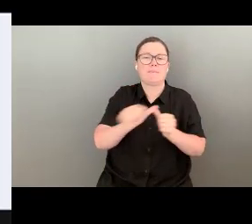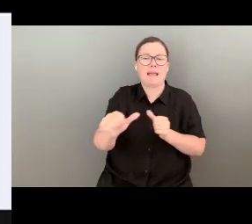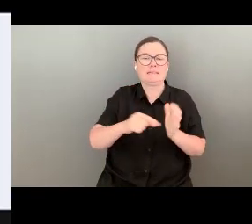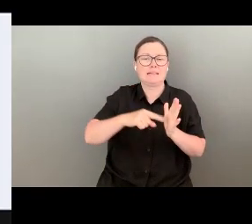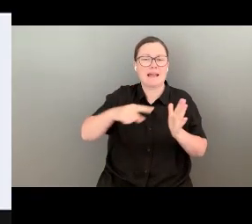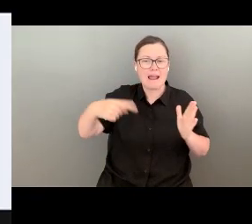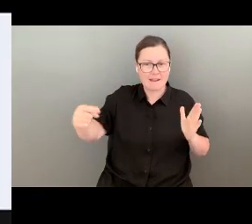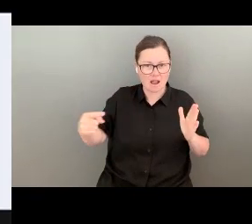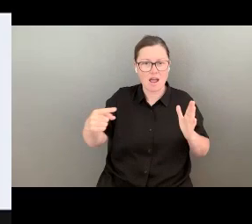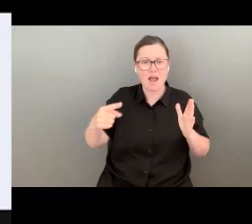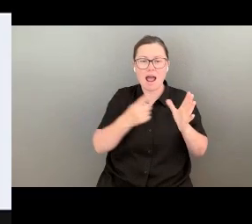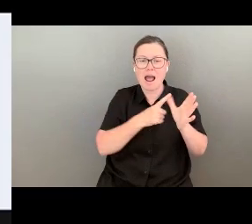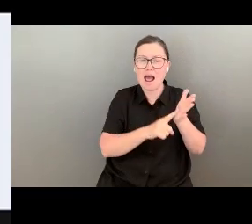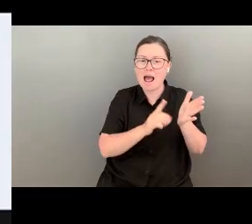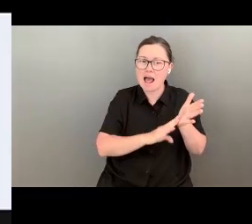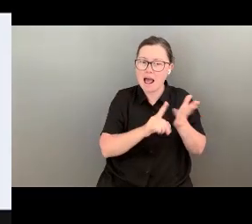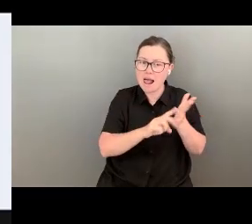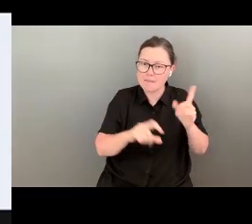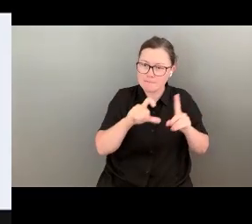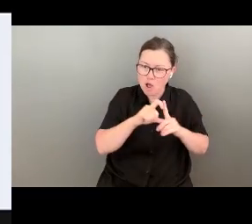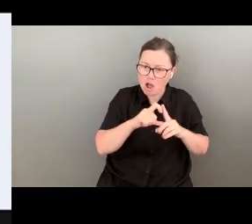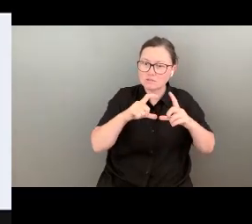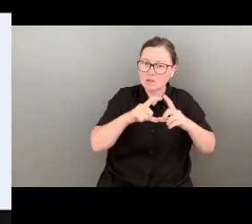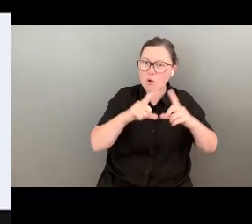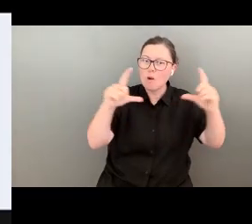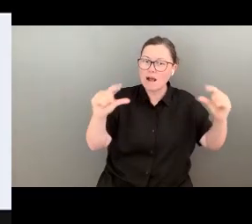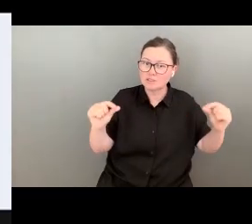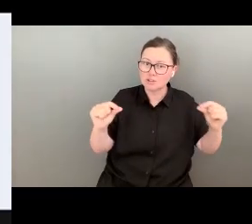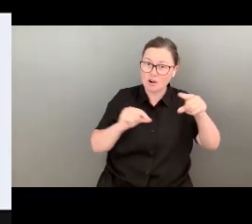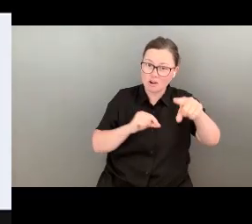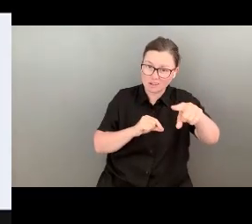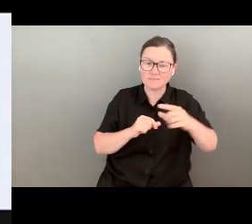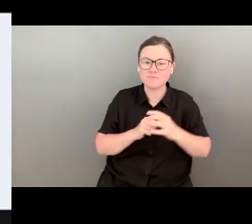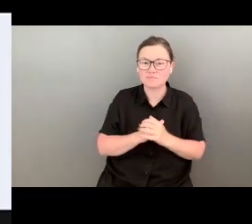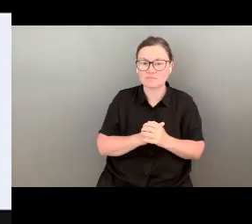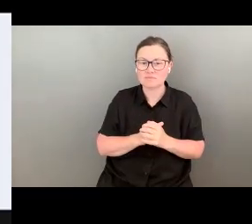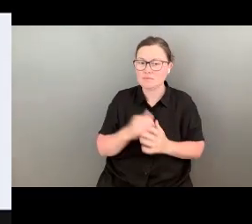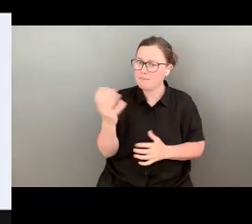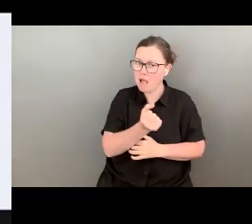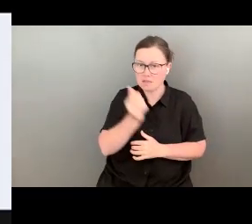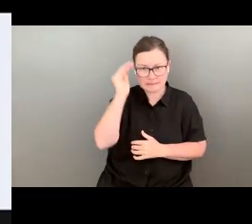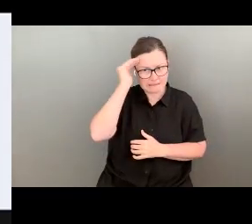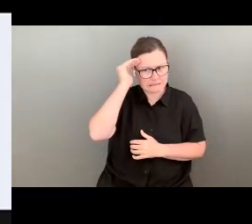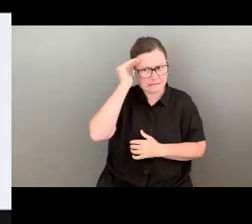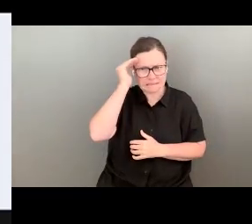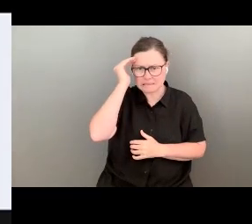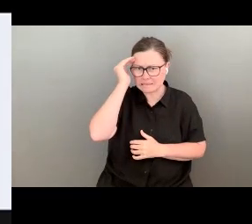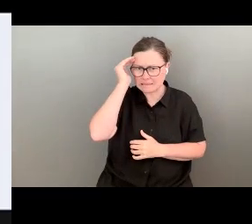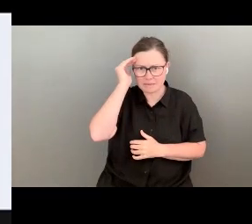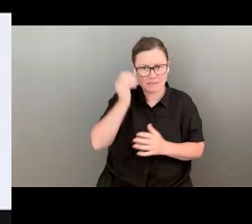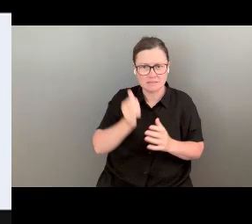So it requires absolute dedication. Forget the flabby, doughy, pale